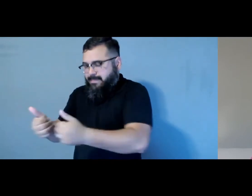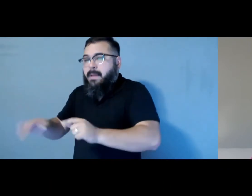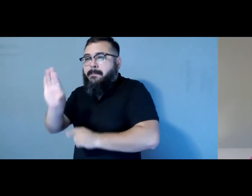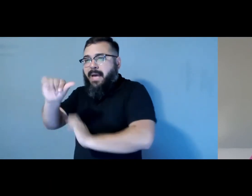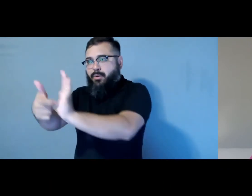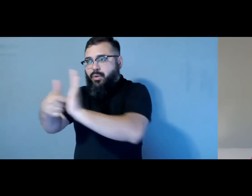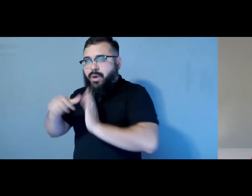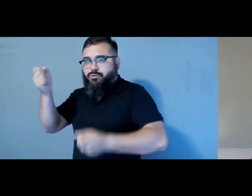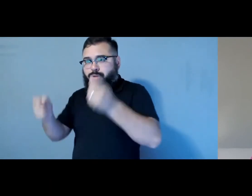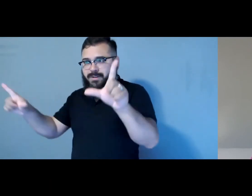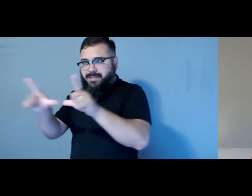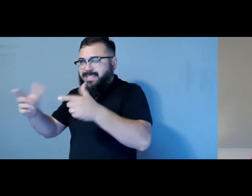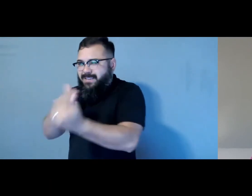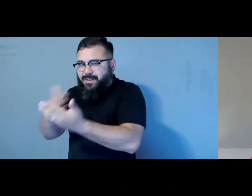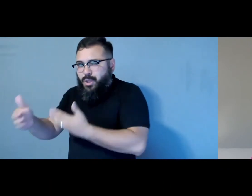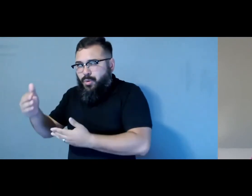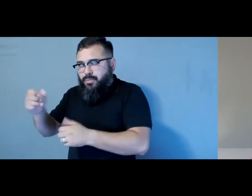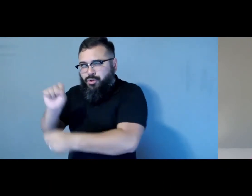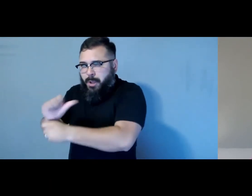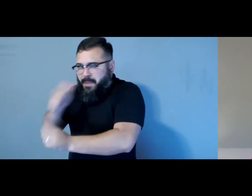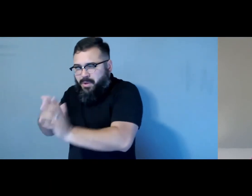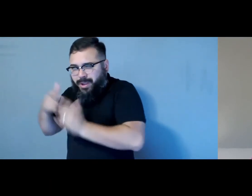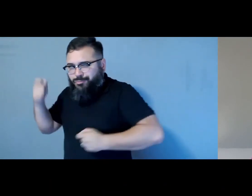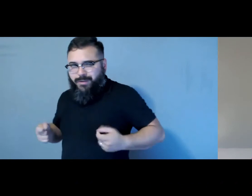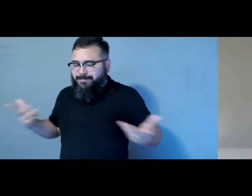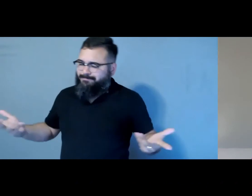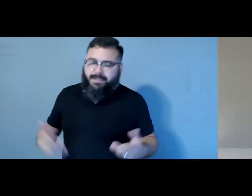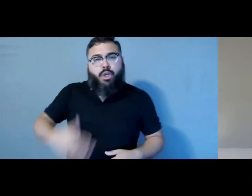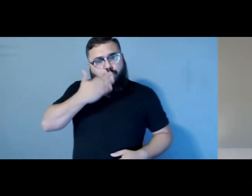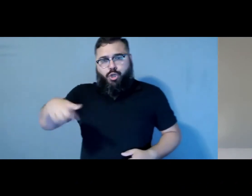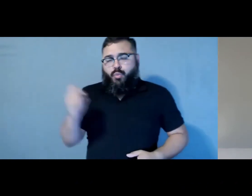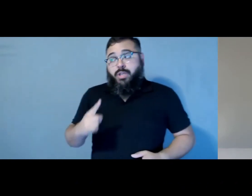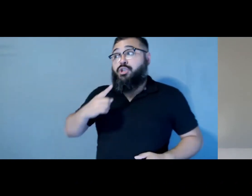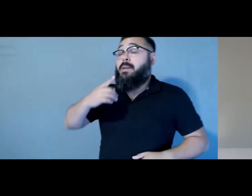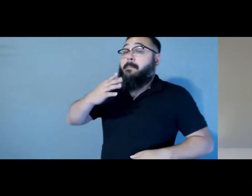even though the job doesn't require driving. So that's a really good question, my answer to that is probably not.